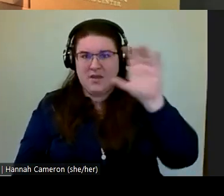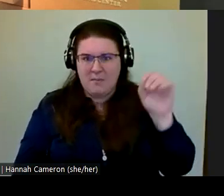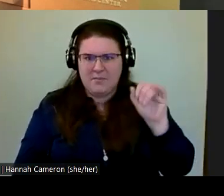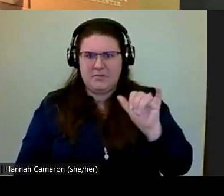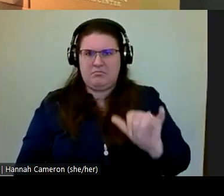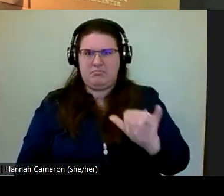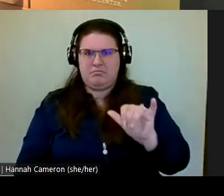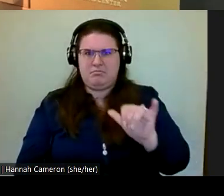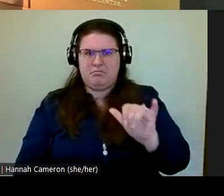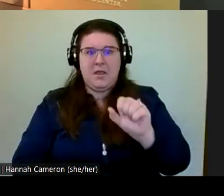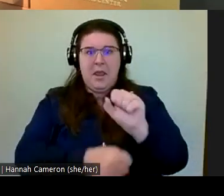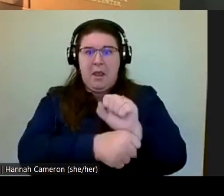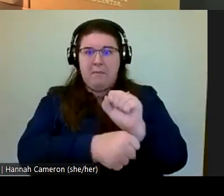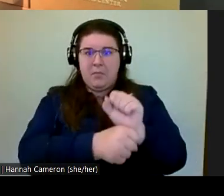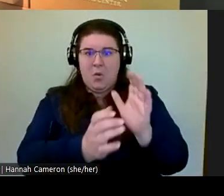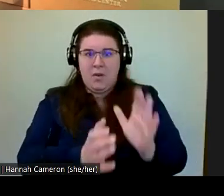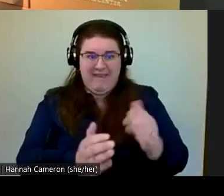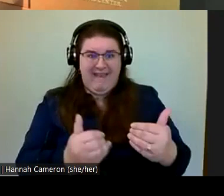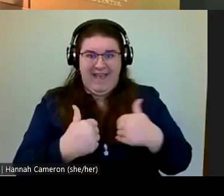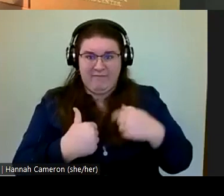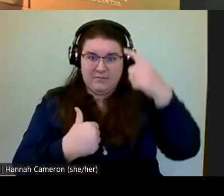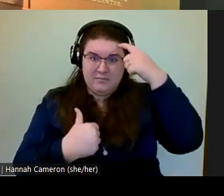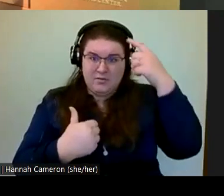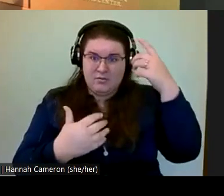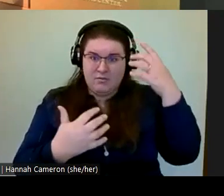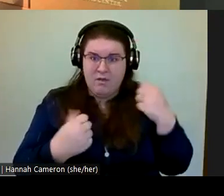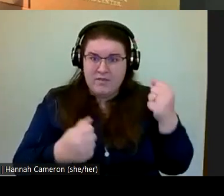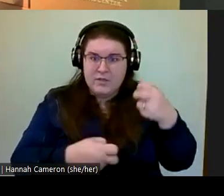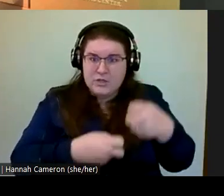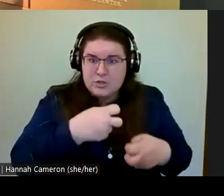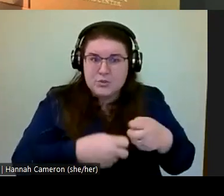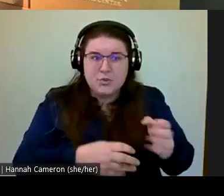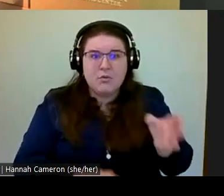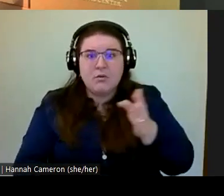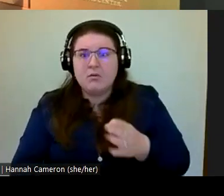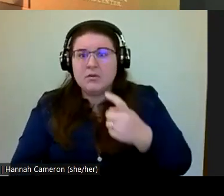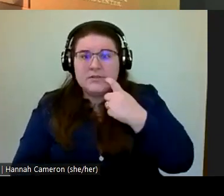problem is a real challenge for them even somebody who's family member say you're at work assembling